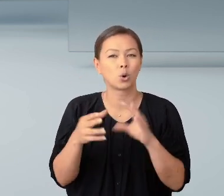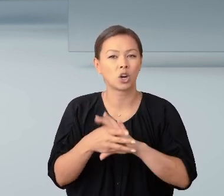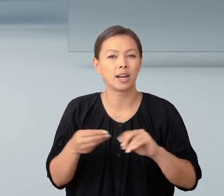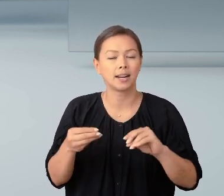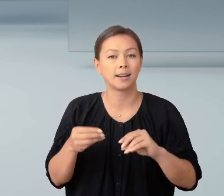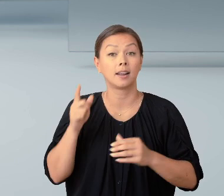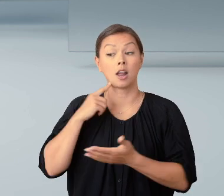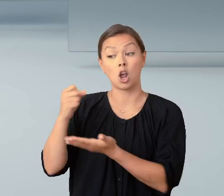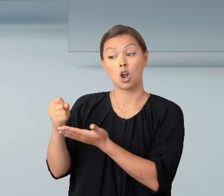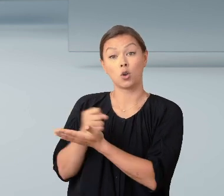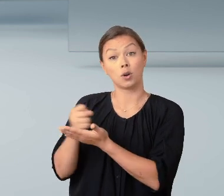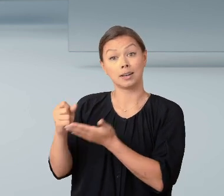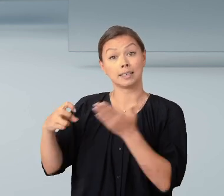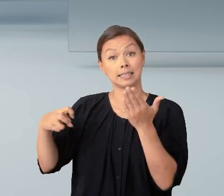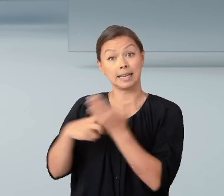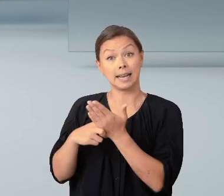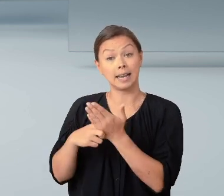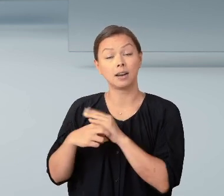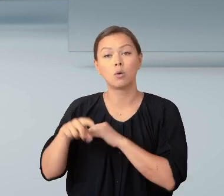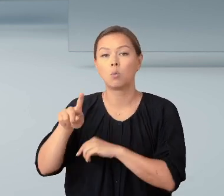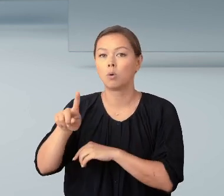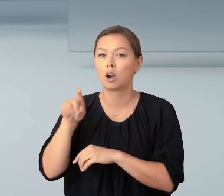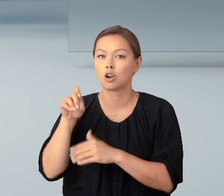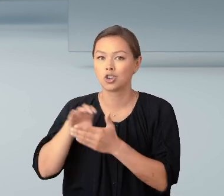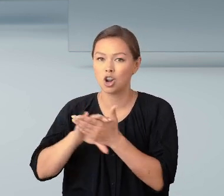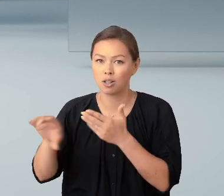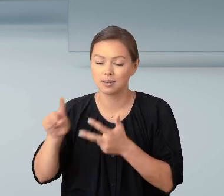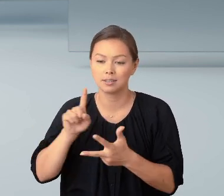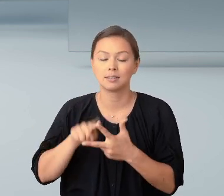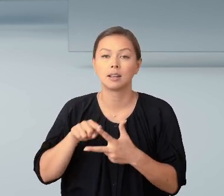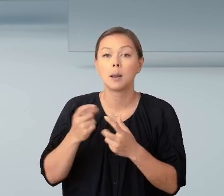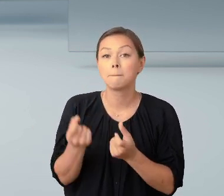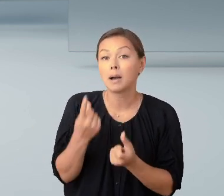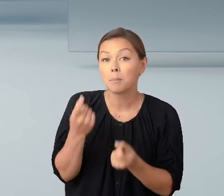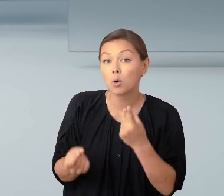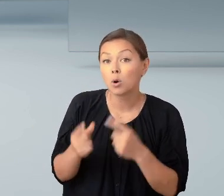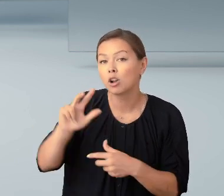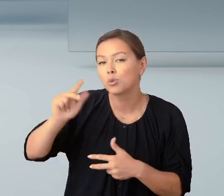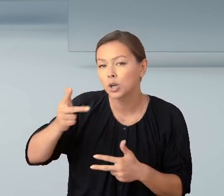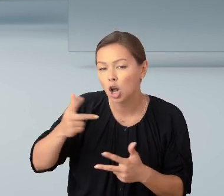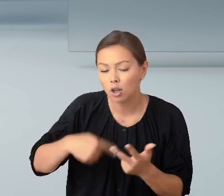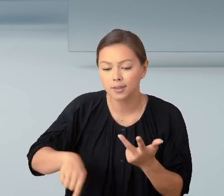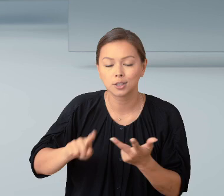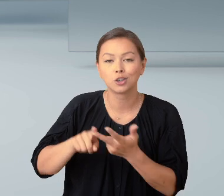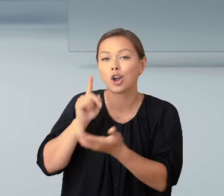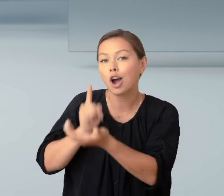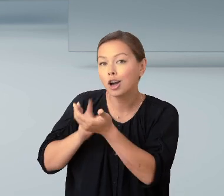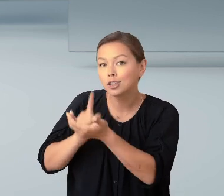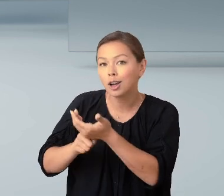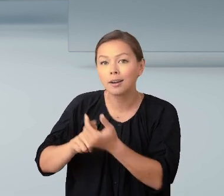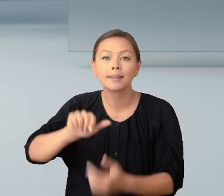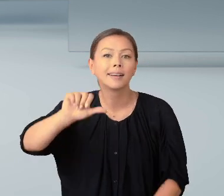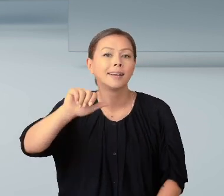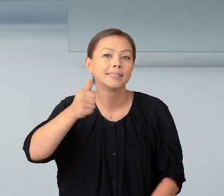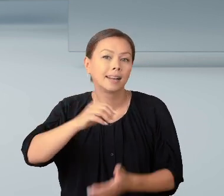football game, $100, popcorn, $3, hot dog, $10, catching the